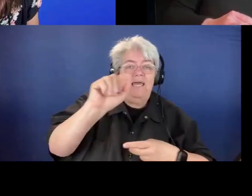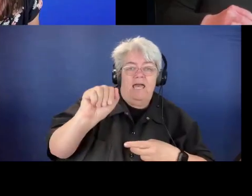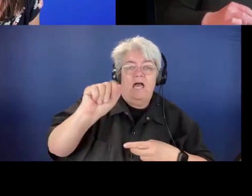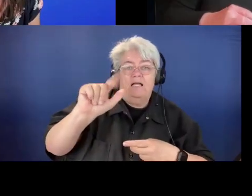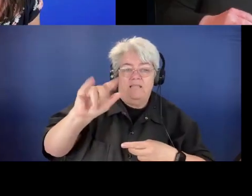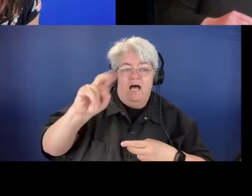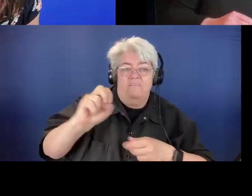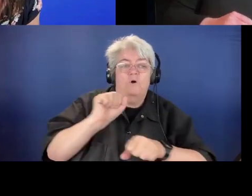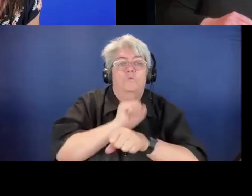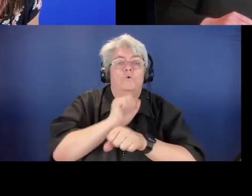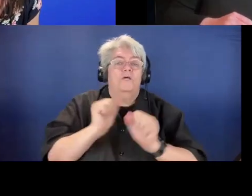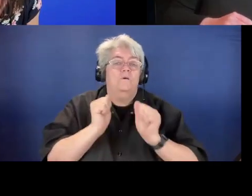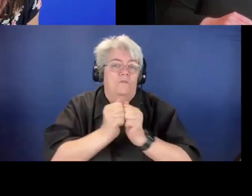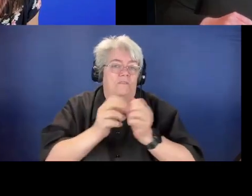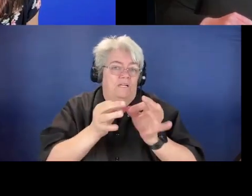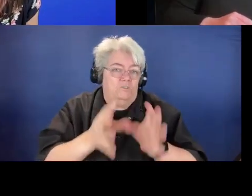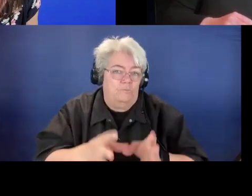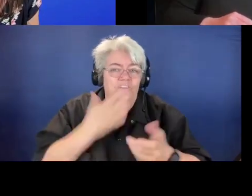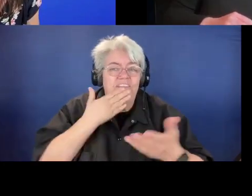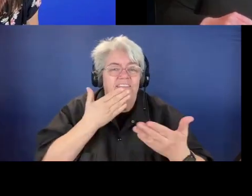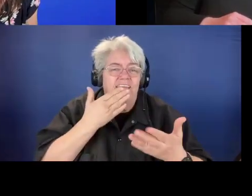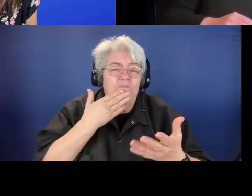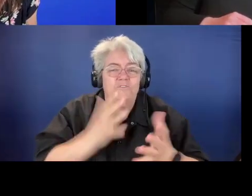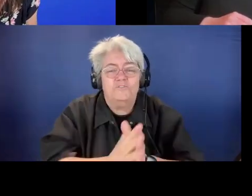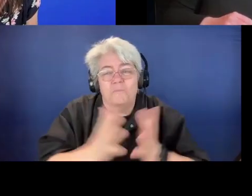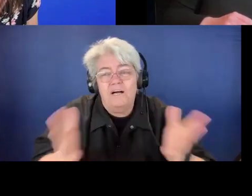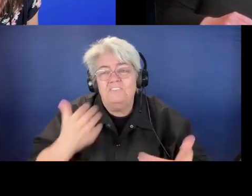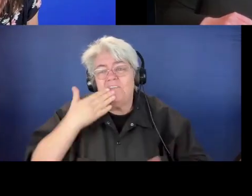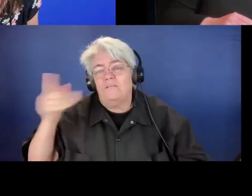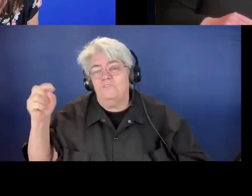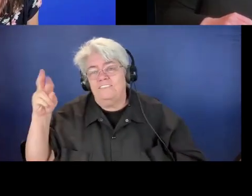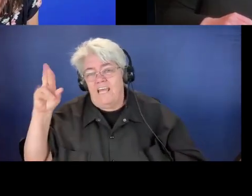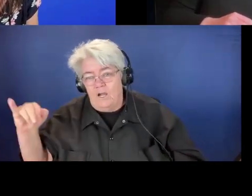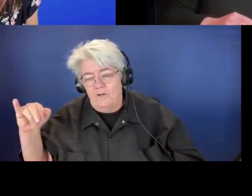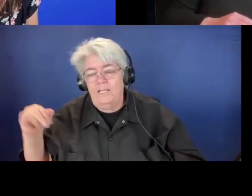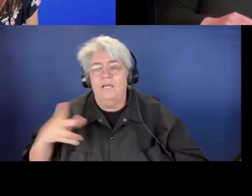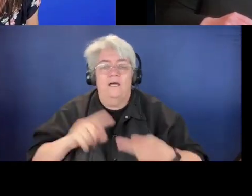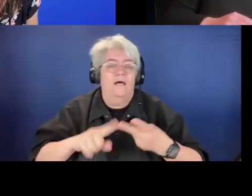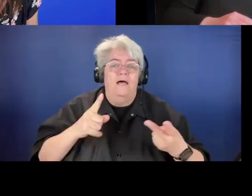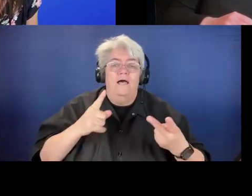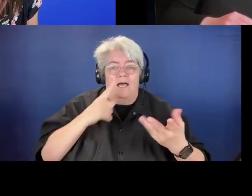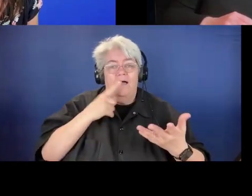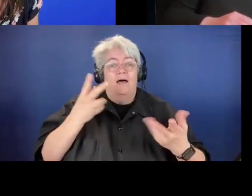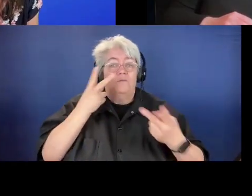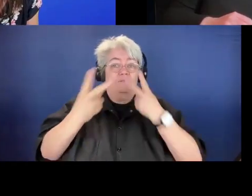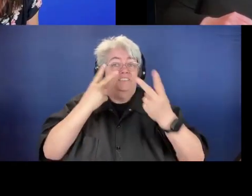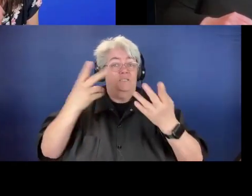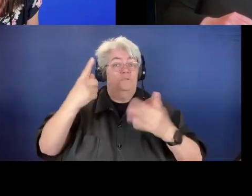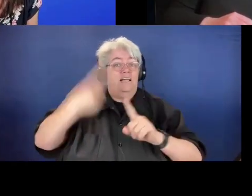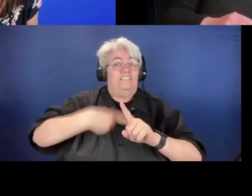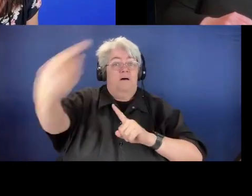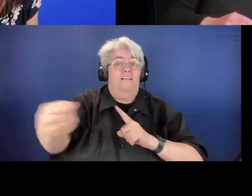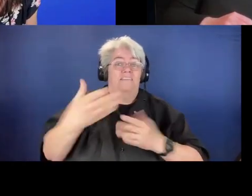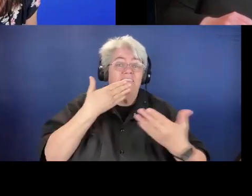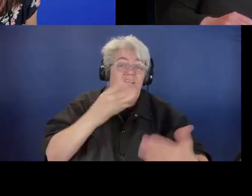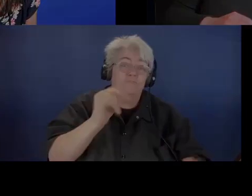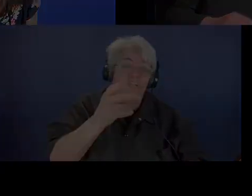Interpreter. Thank you guys so much. Thank you Terri for being here and we'll see y'all next month. Thank you Jennifer.